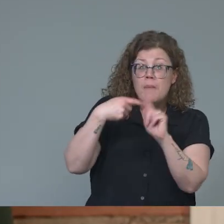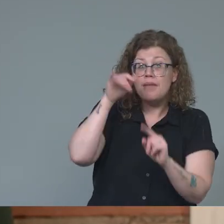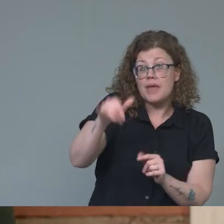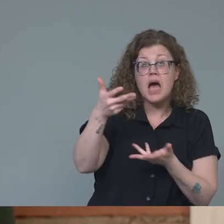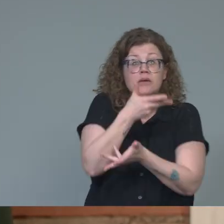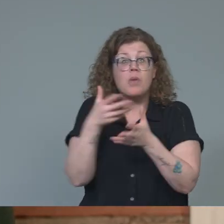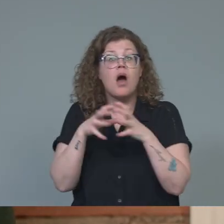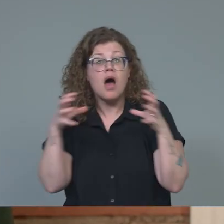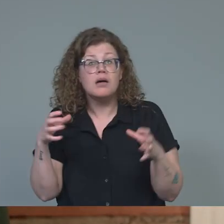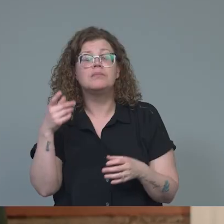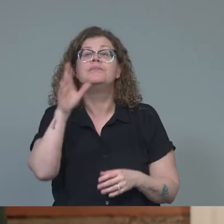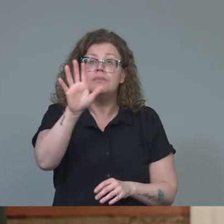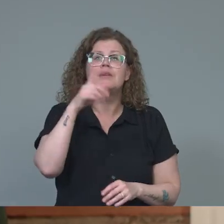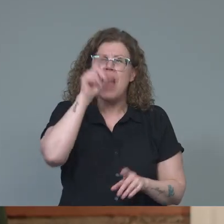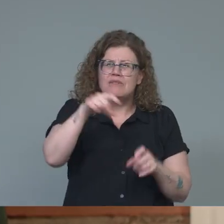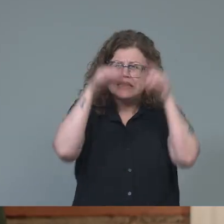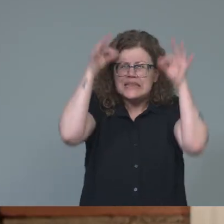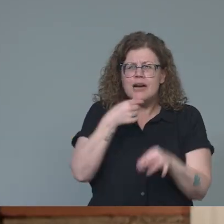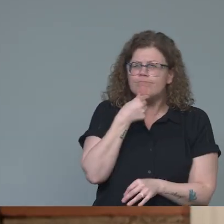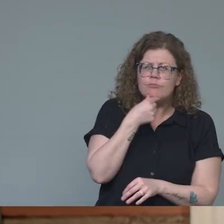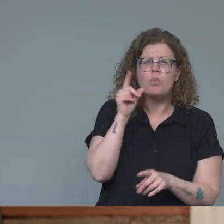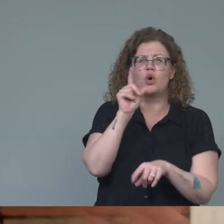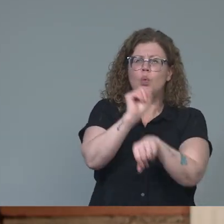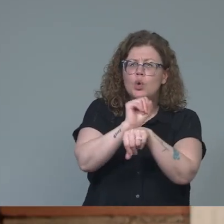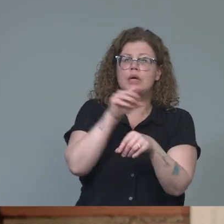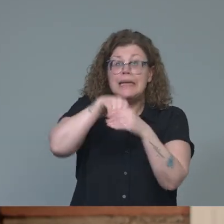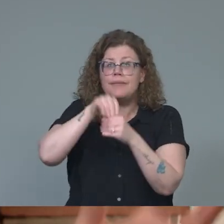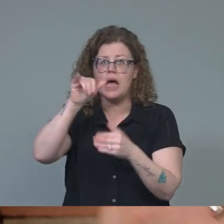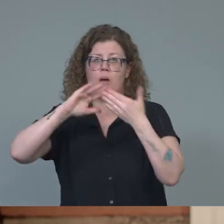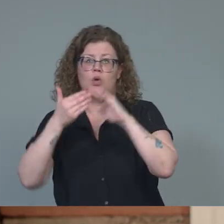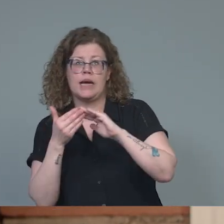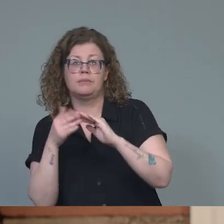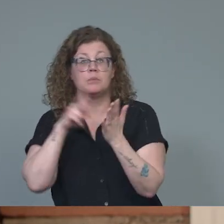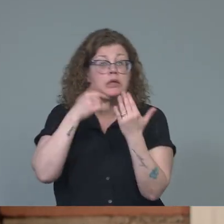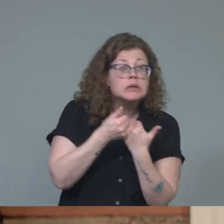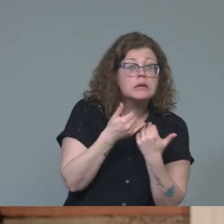additional line item in your budget. Right? So artists, if you're being asked to do engagement,